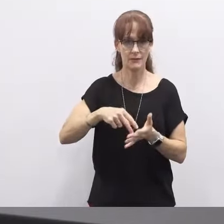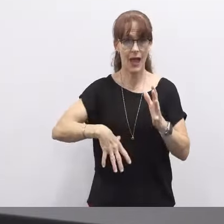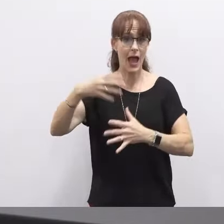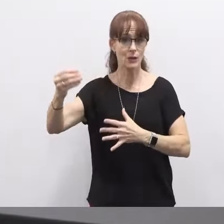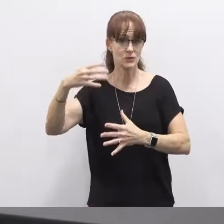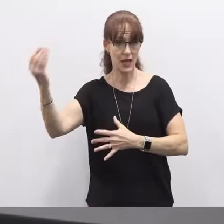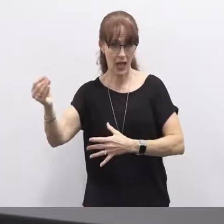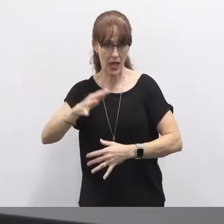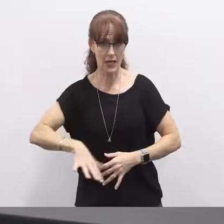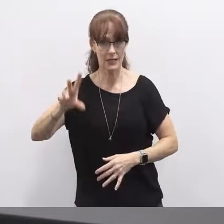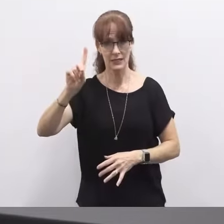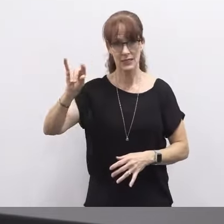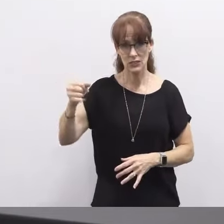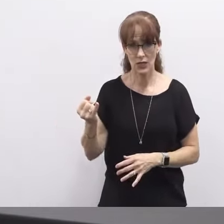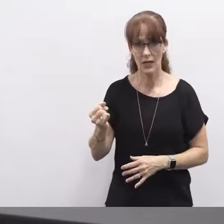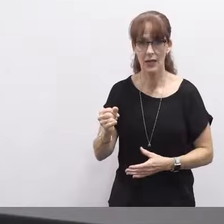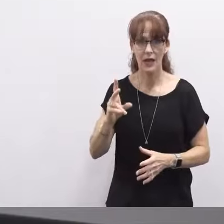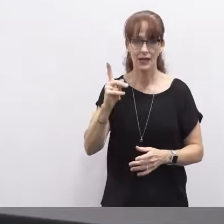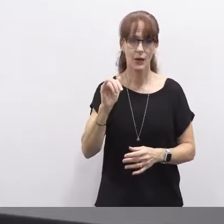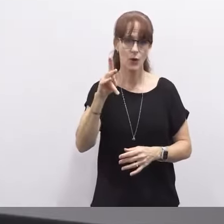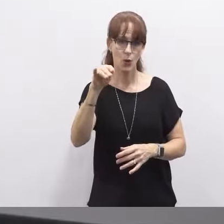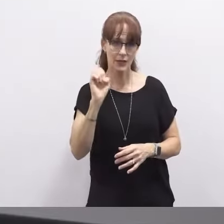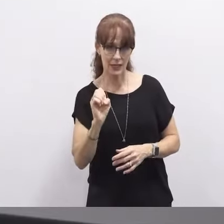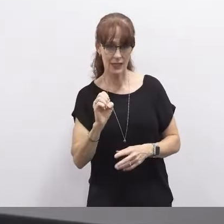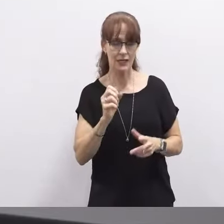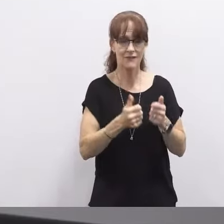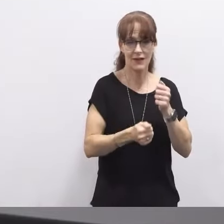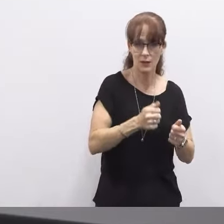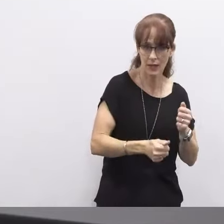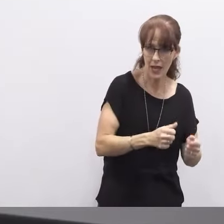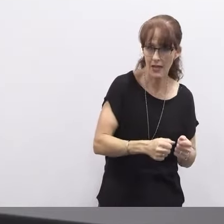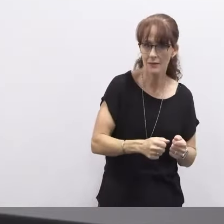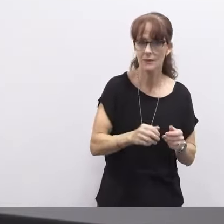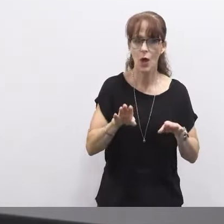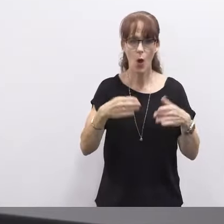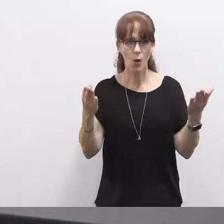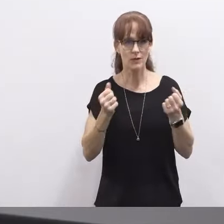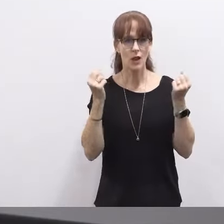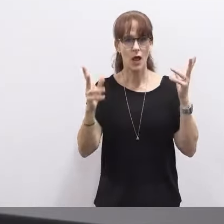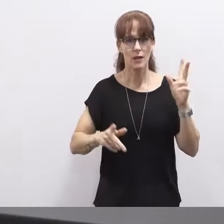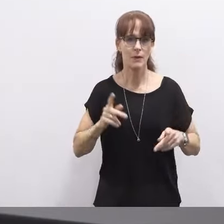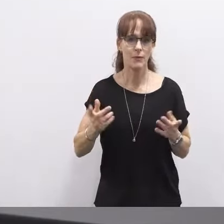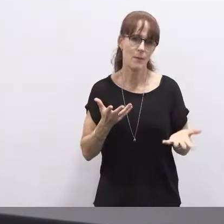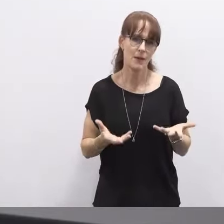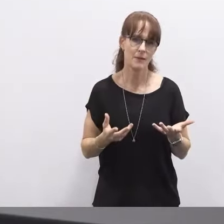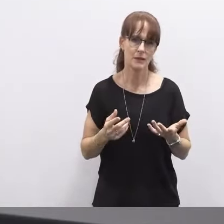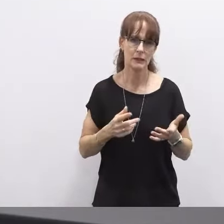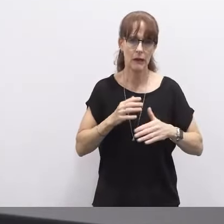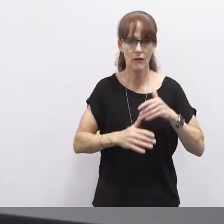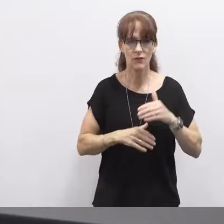We had a DJ, we had karaoke, we had video games. So it was open to a lot of people who might not just be comfortable dancing.